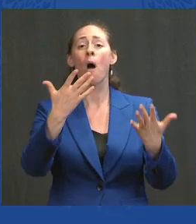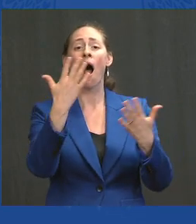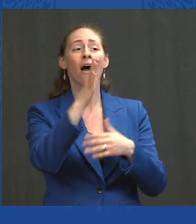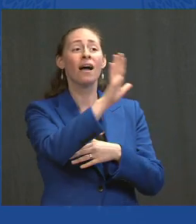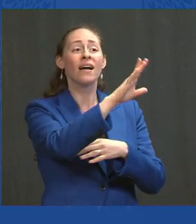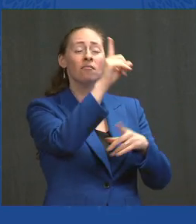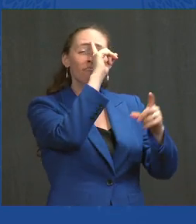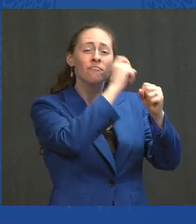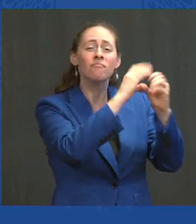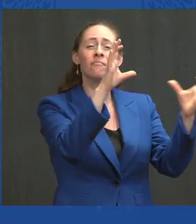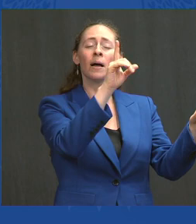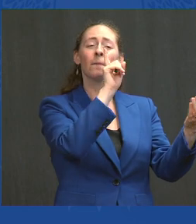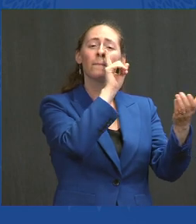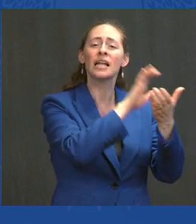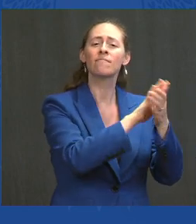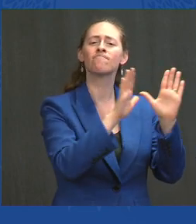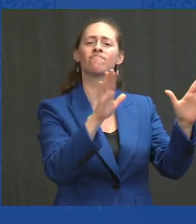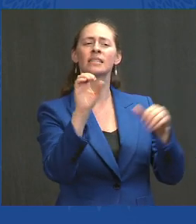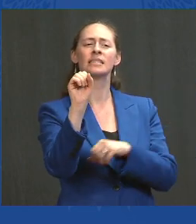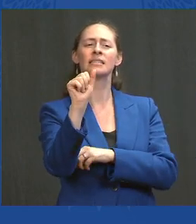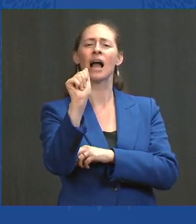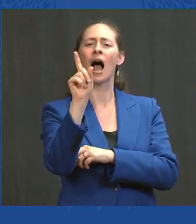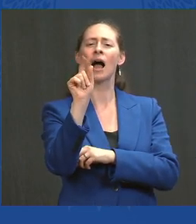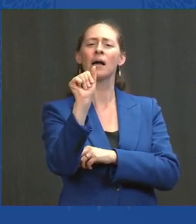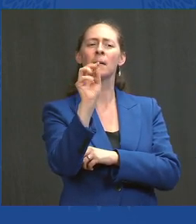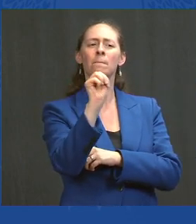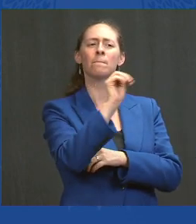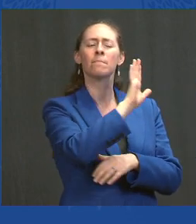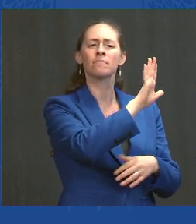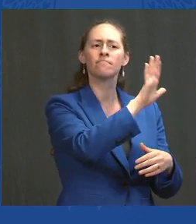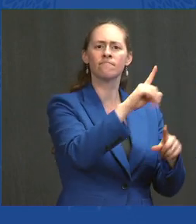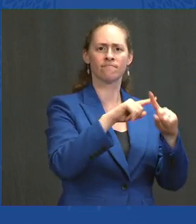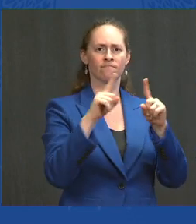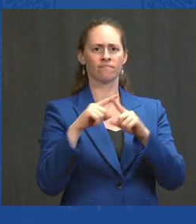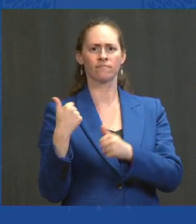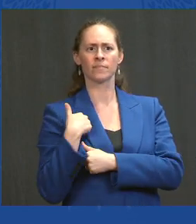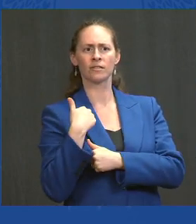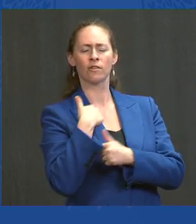And they stood -- and there were a number there who had won Silver Stars -- not -- like you,